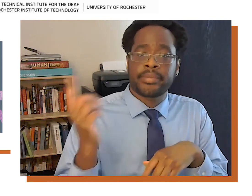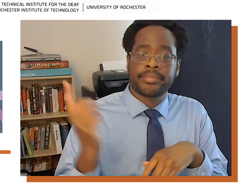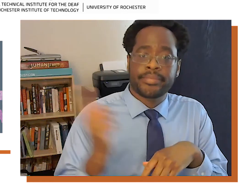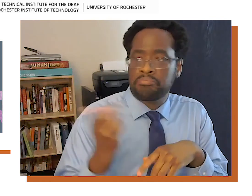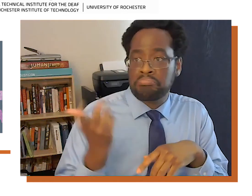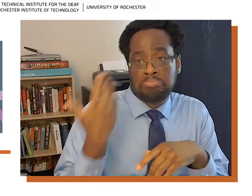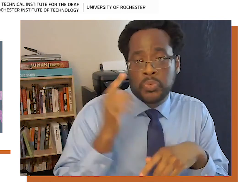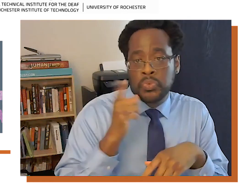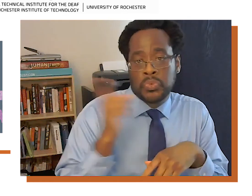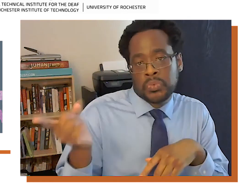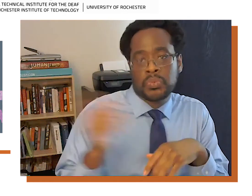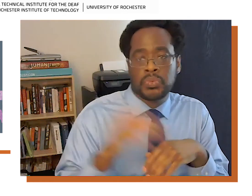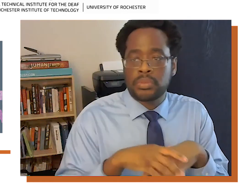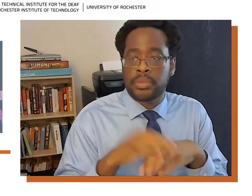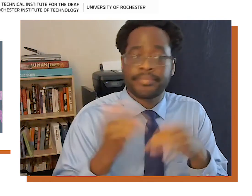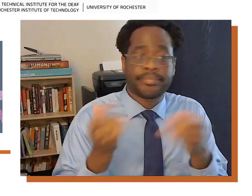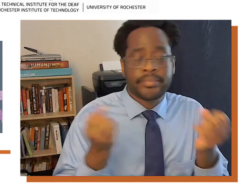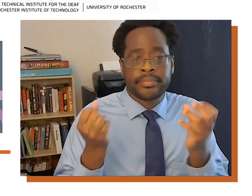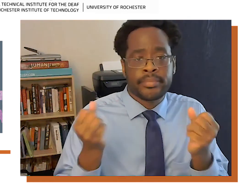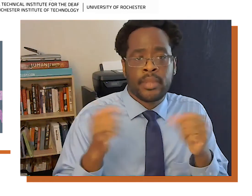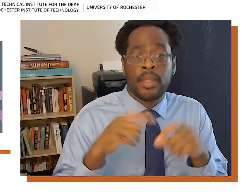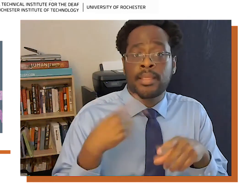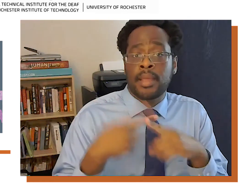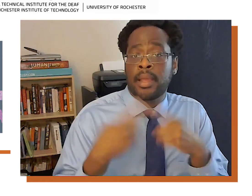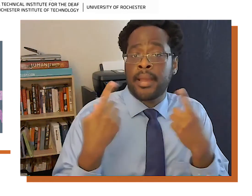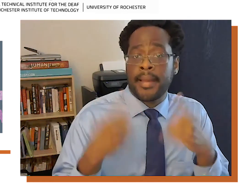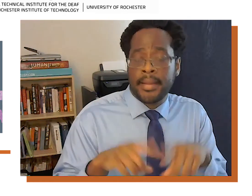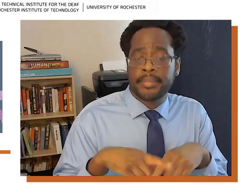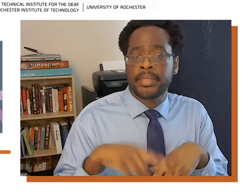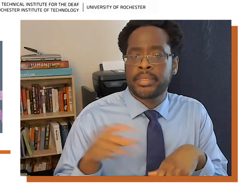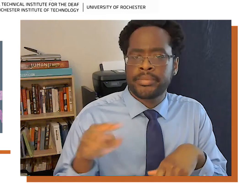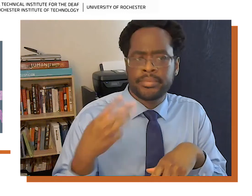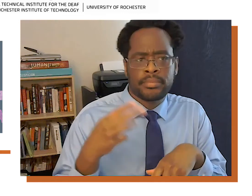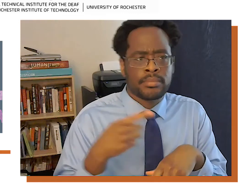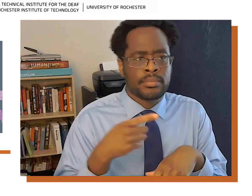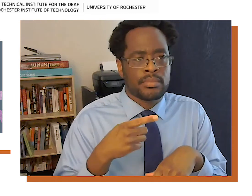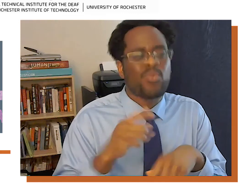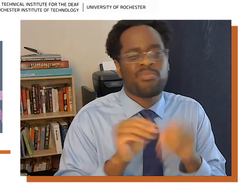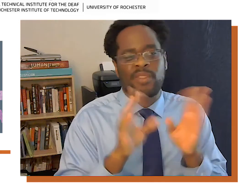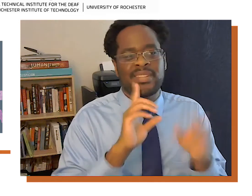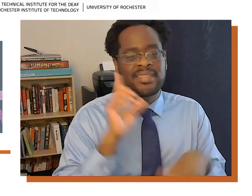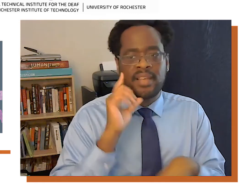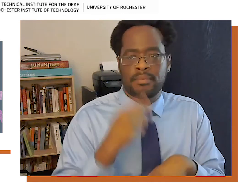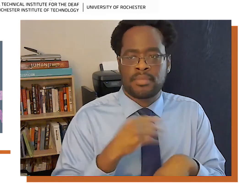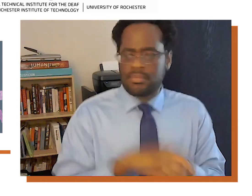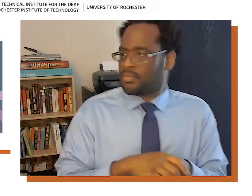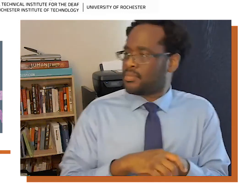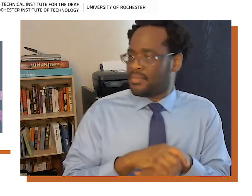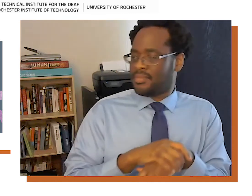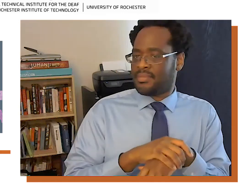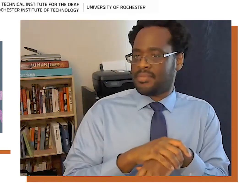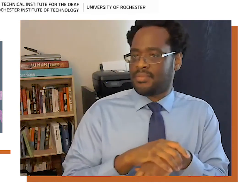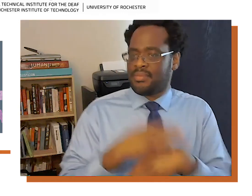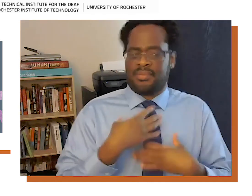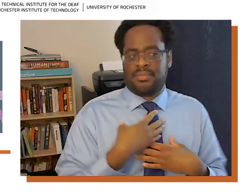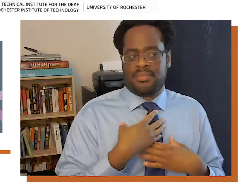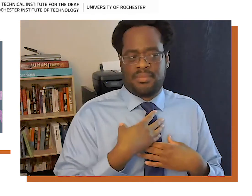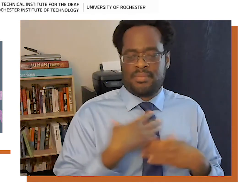someone came up to me, and I was signing, and this stranger said,